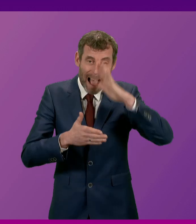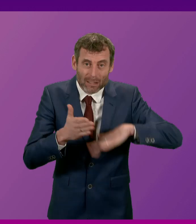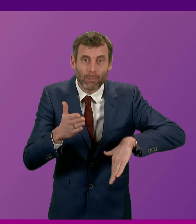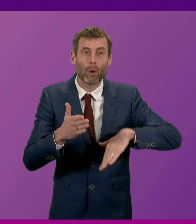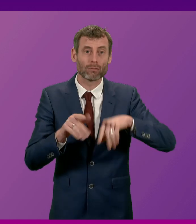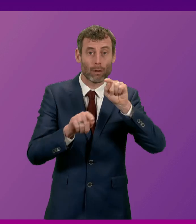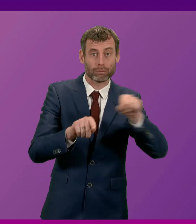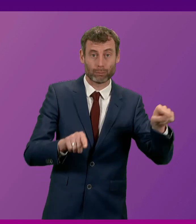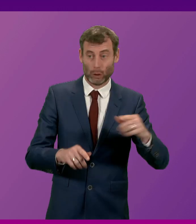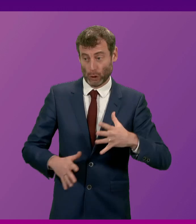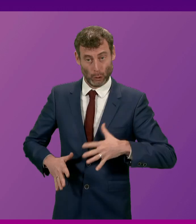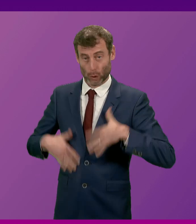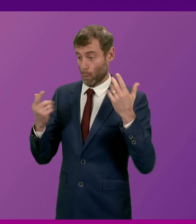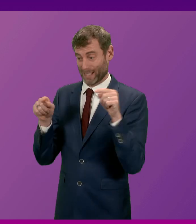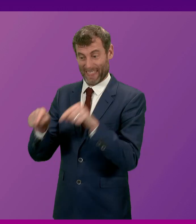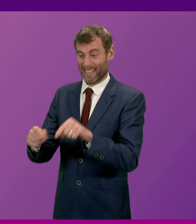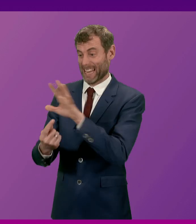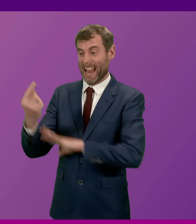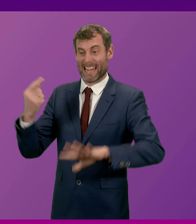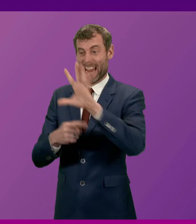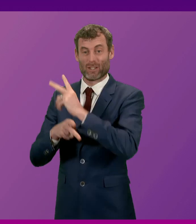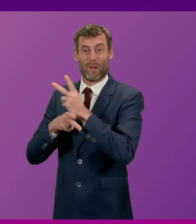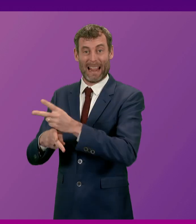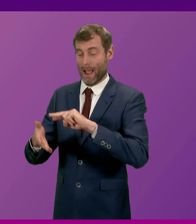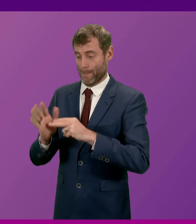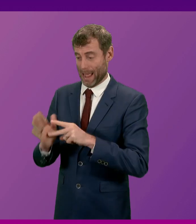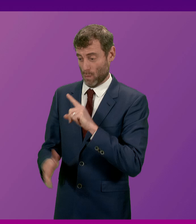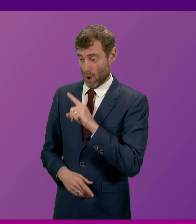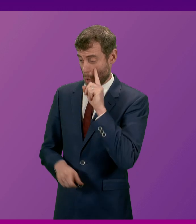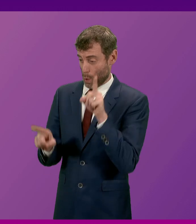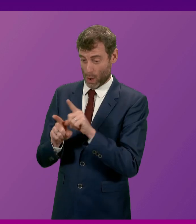than an expensive power grab that would do nothing to improve the lives of care users.